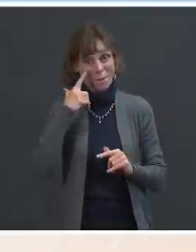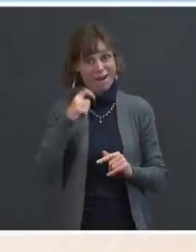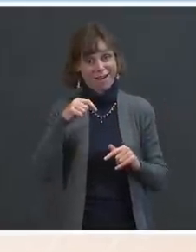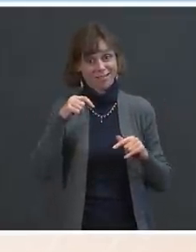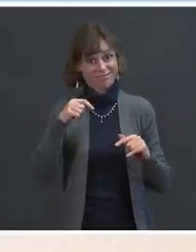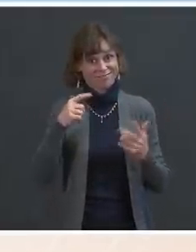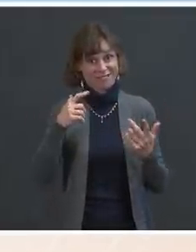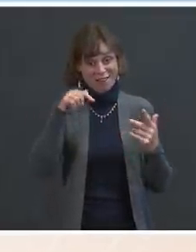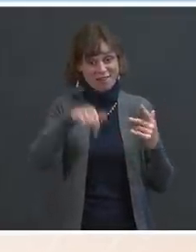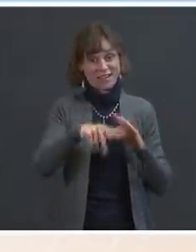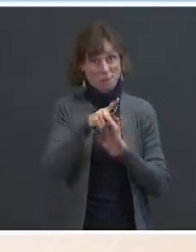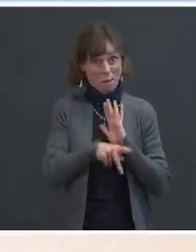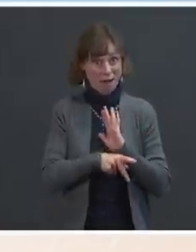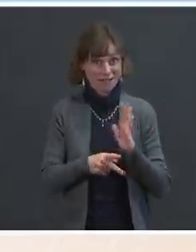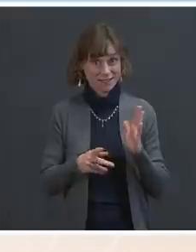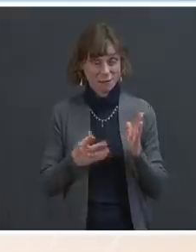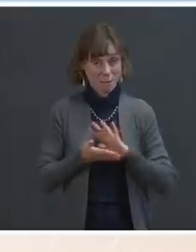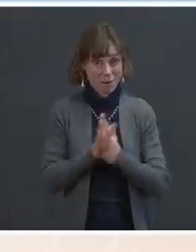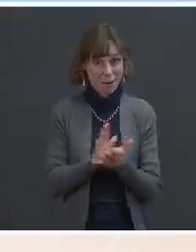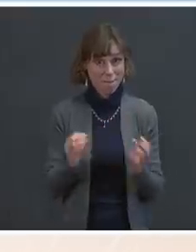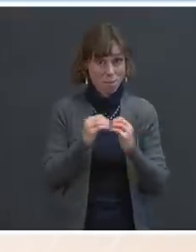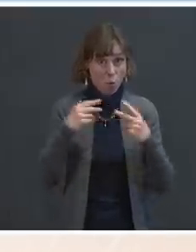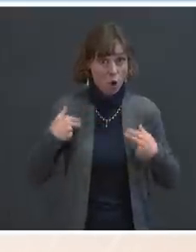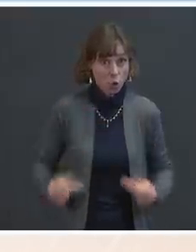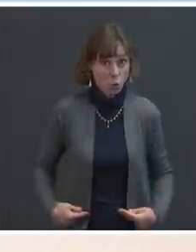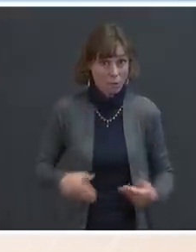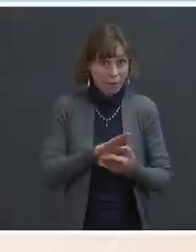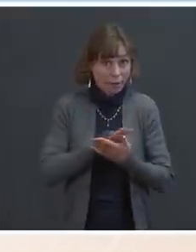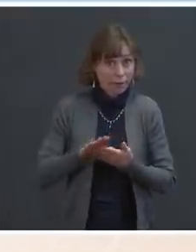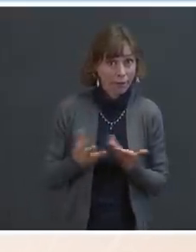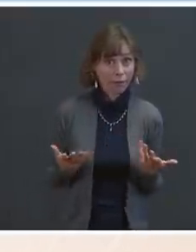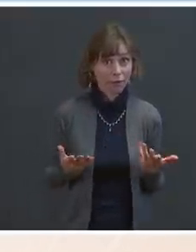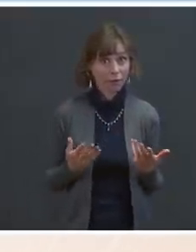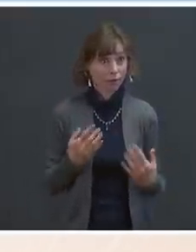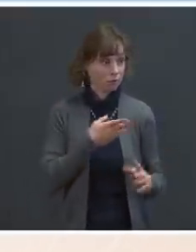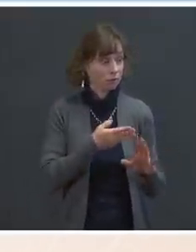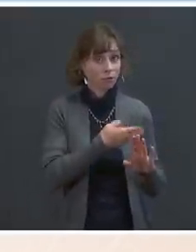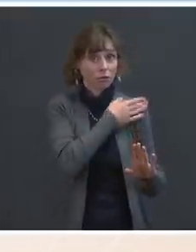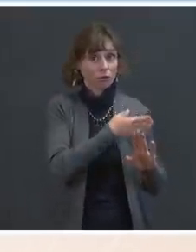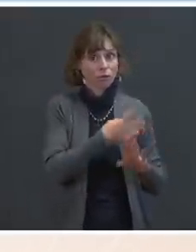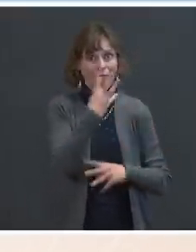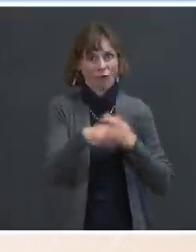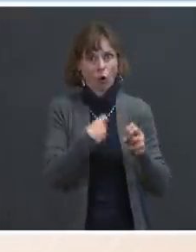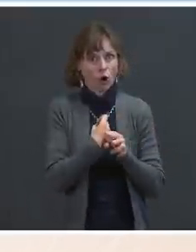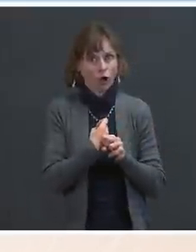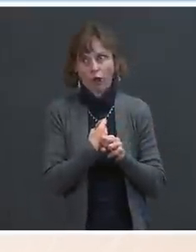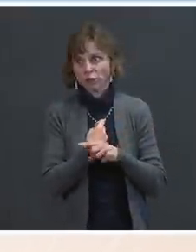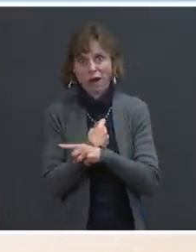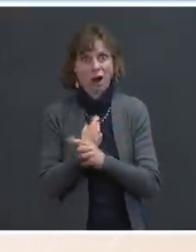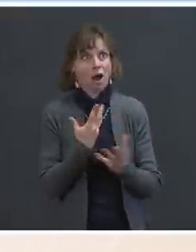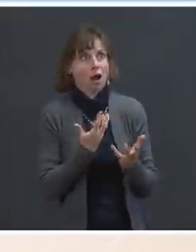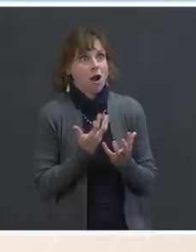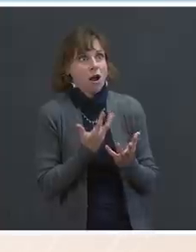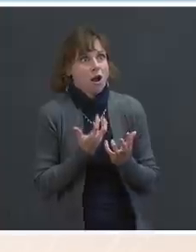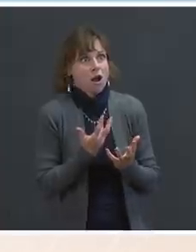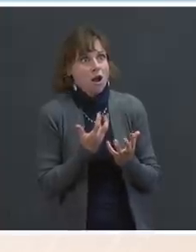after four years of, you know, pent-up demand. So I don't know whether I would call that a coincidence,